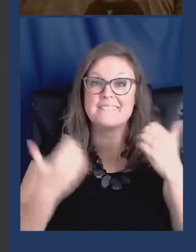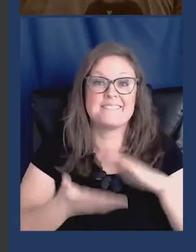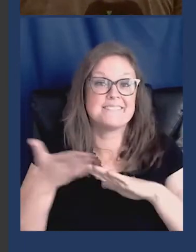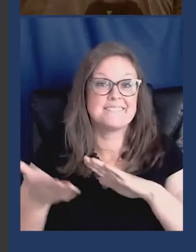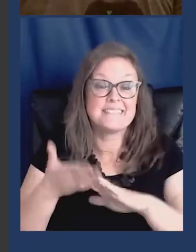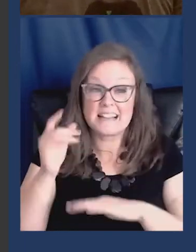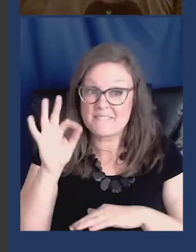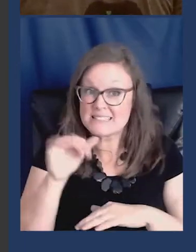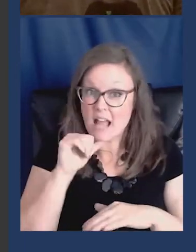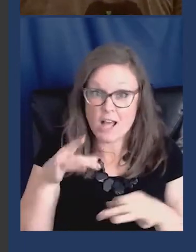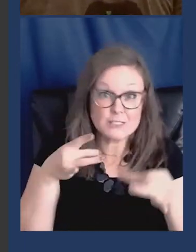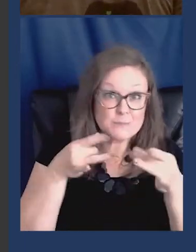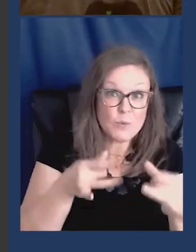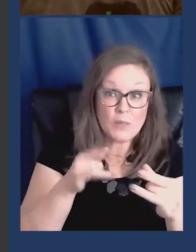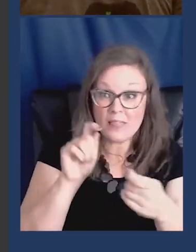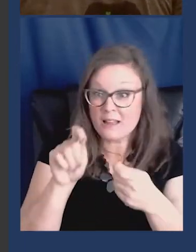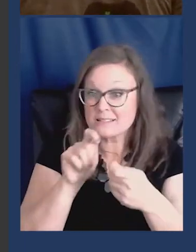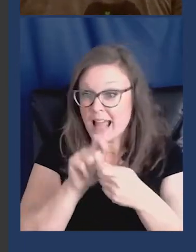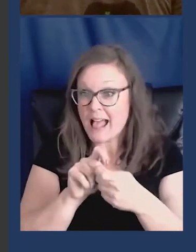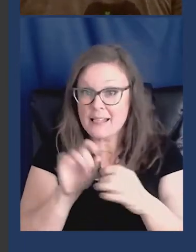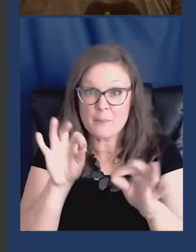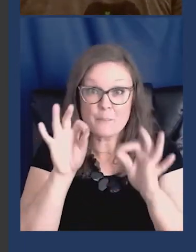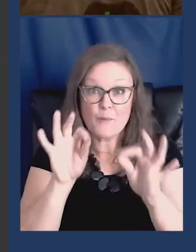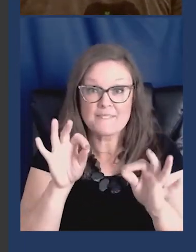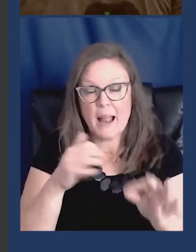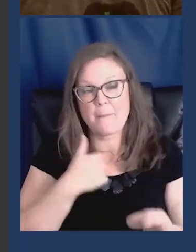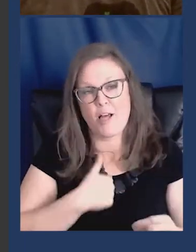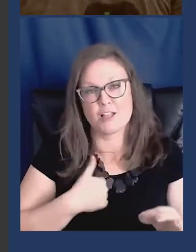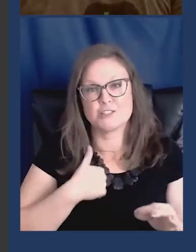I apologize, but I don't like recording these sorts of things.